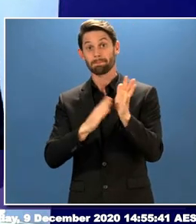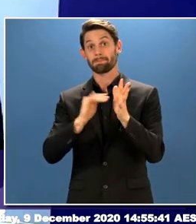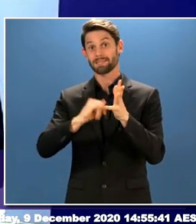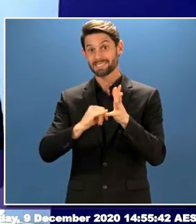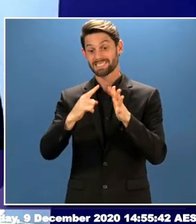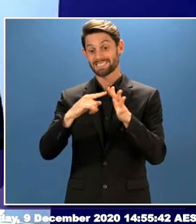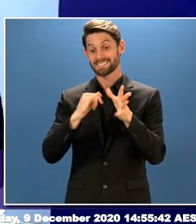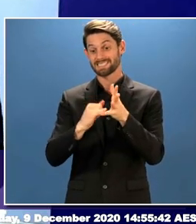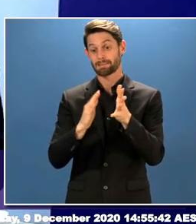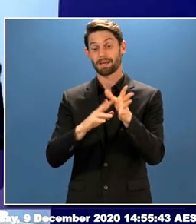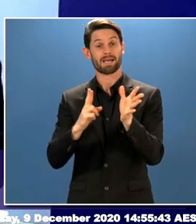the Sydney hearing room.